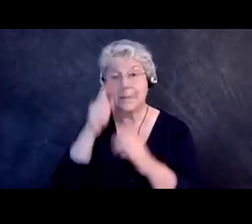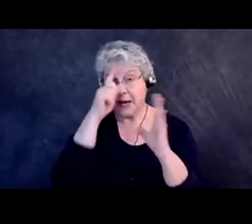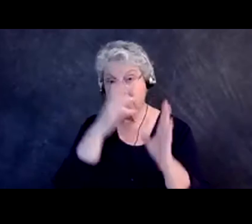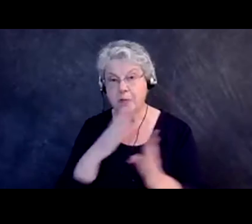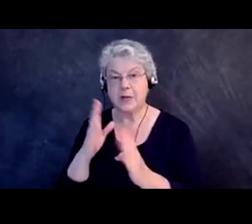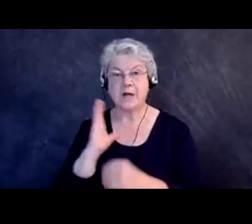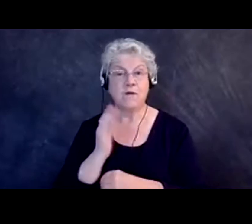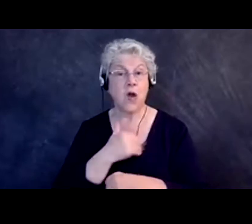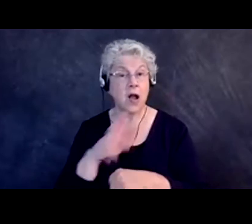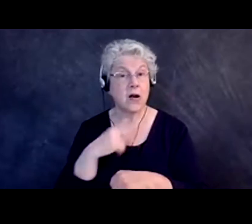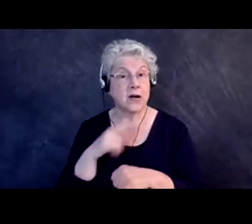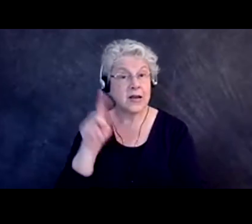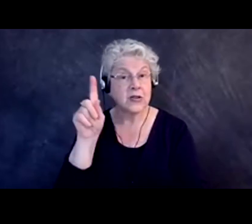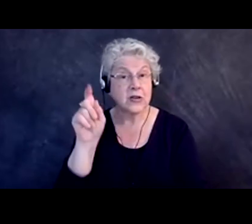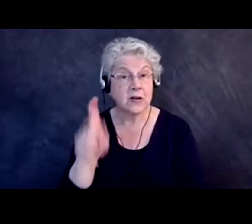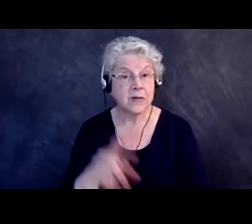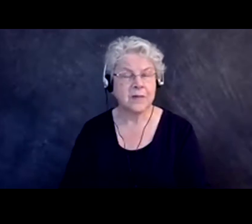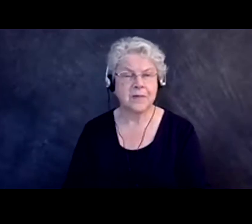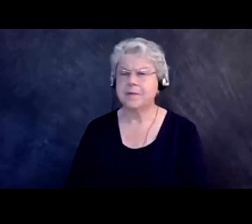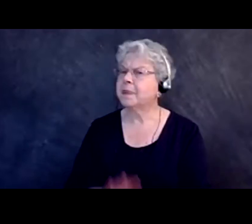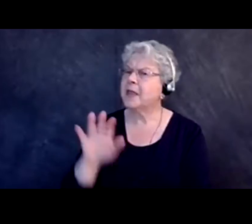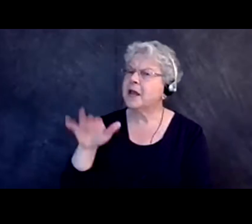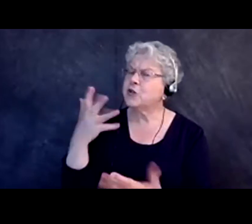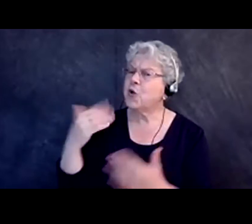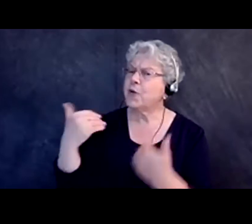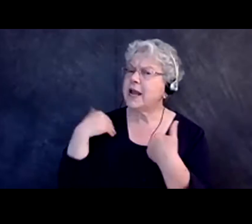Dana Moraes: So do you have a CCP in place now?